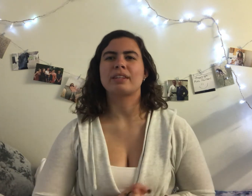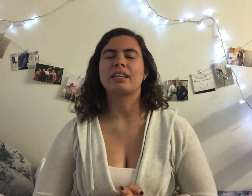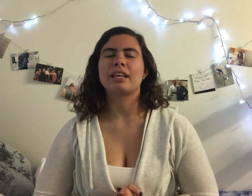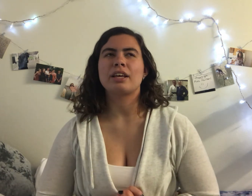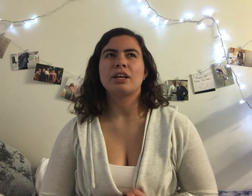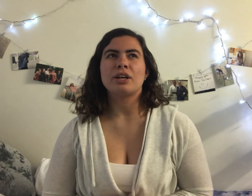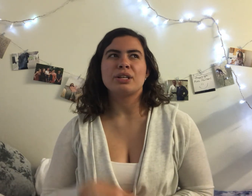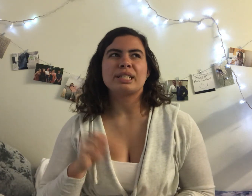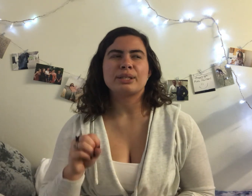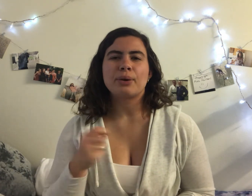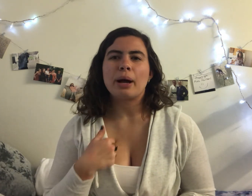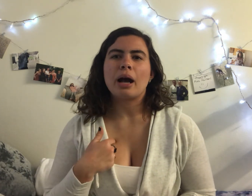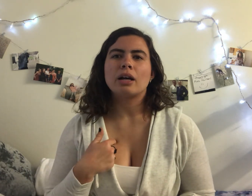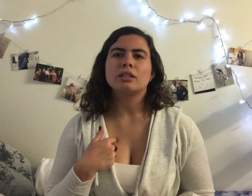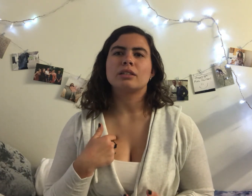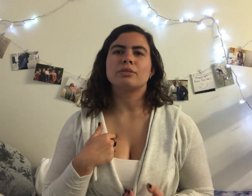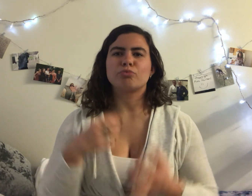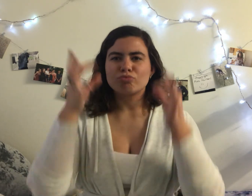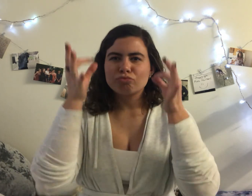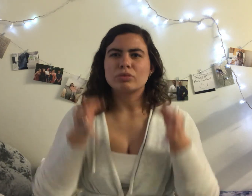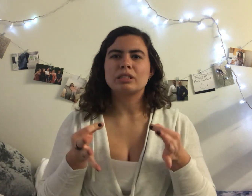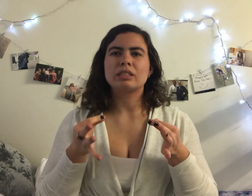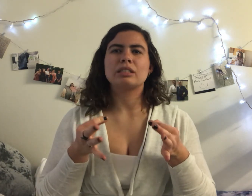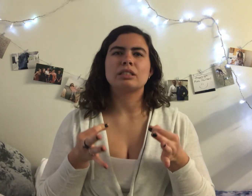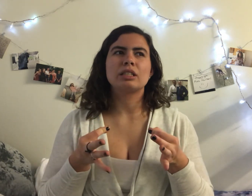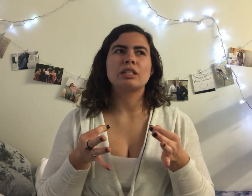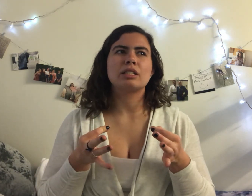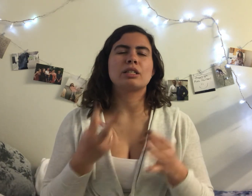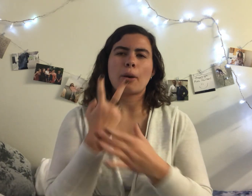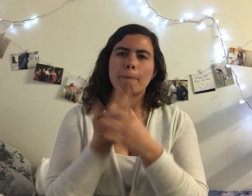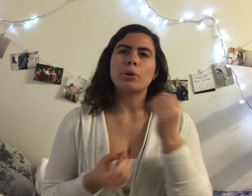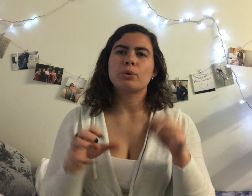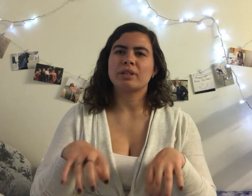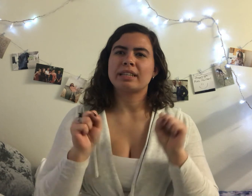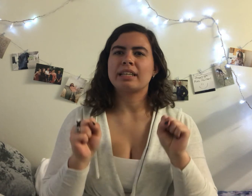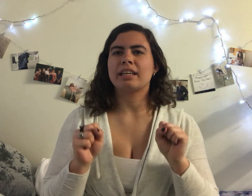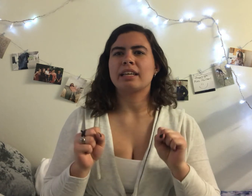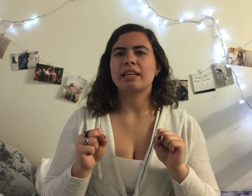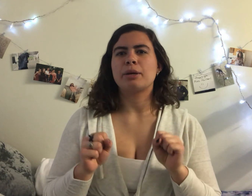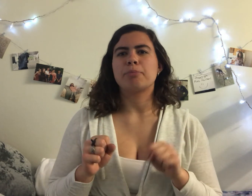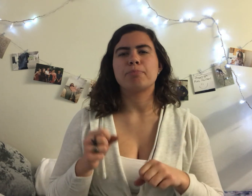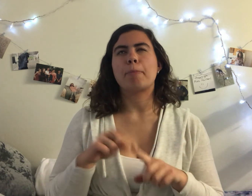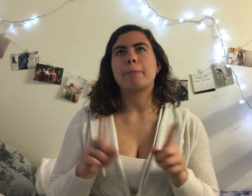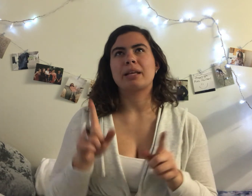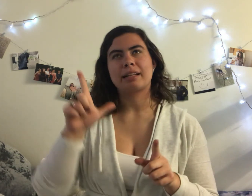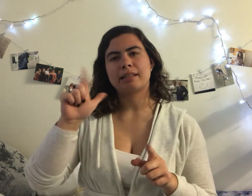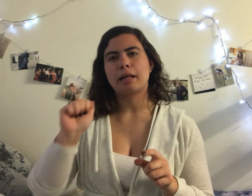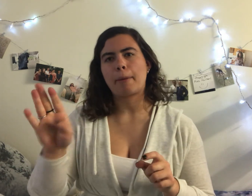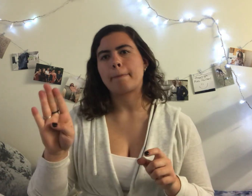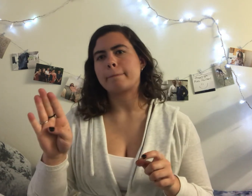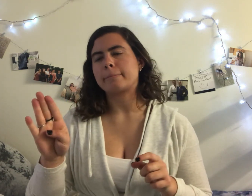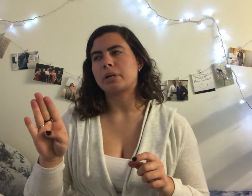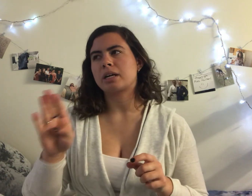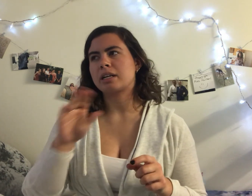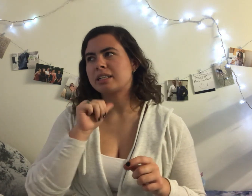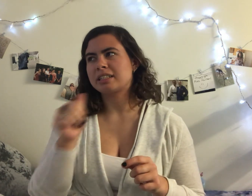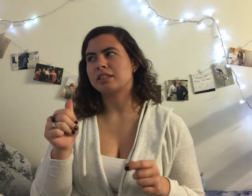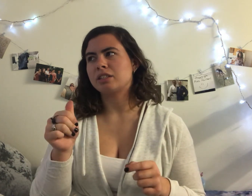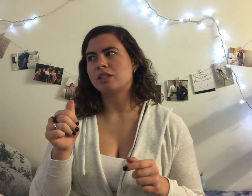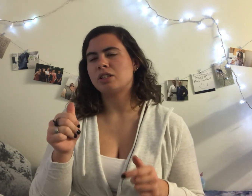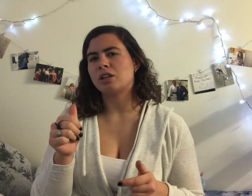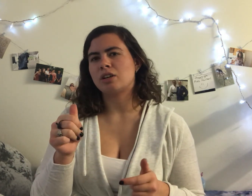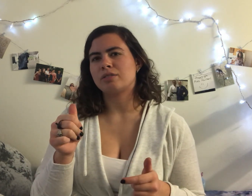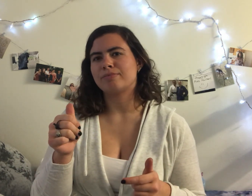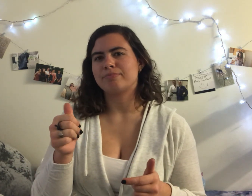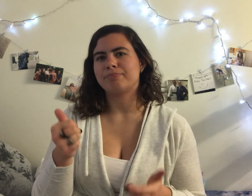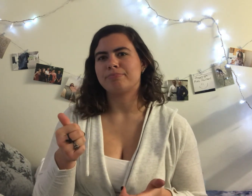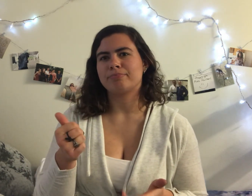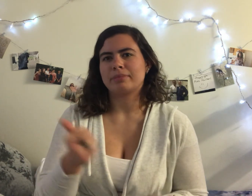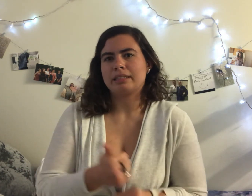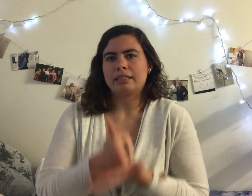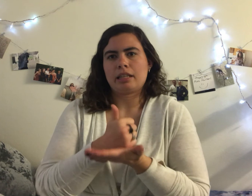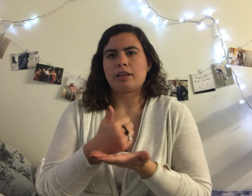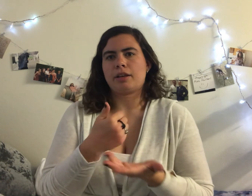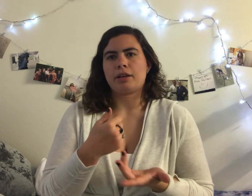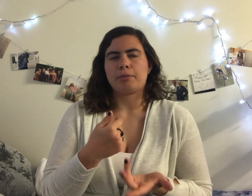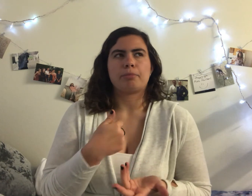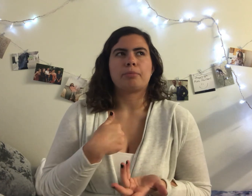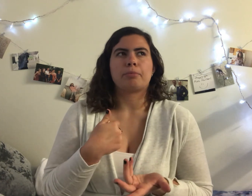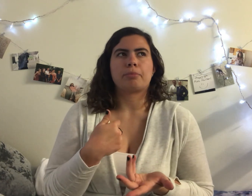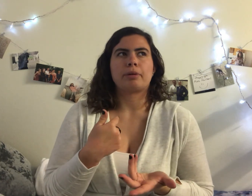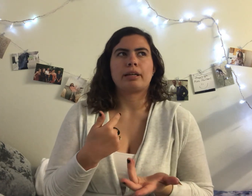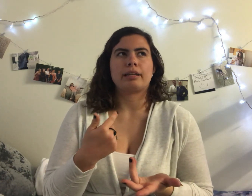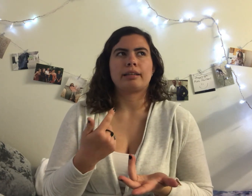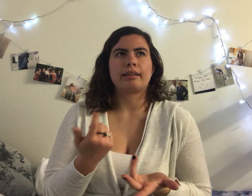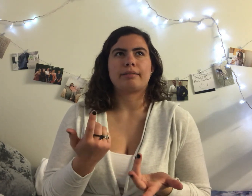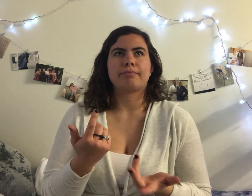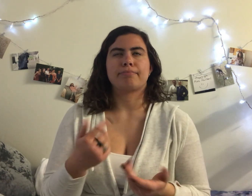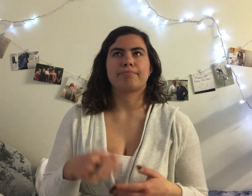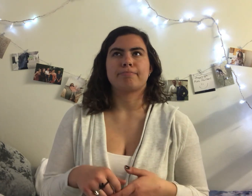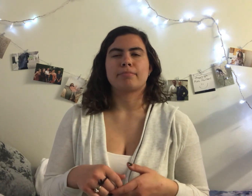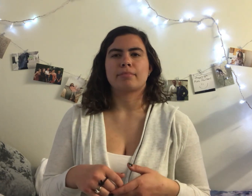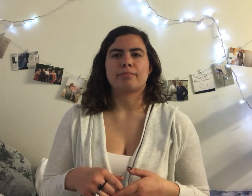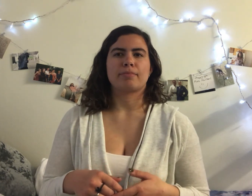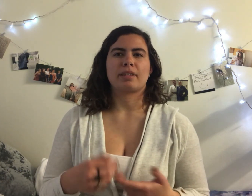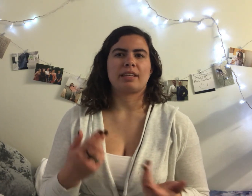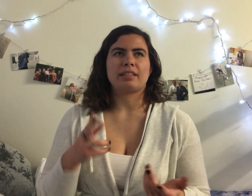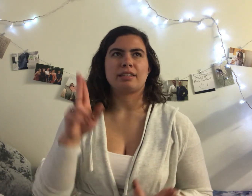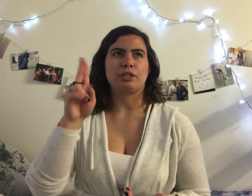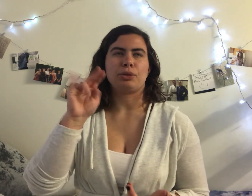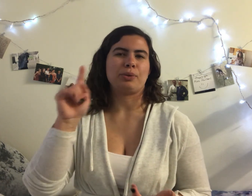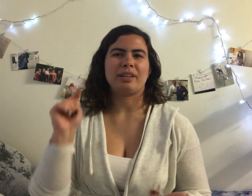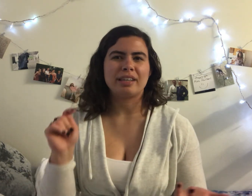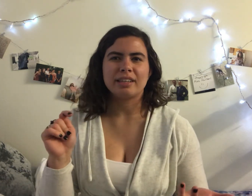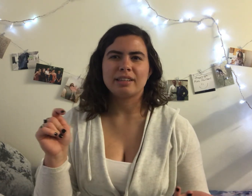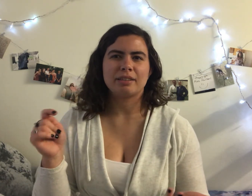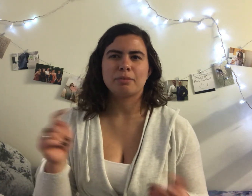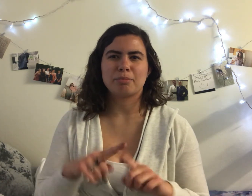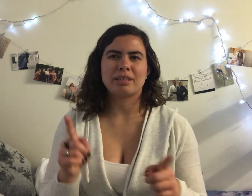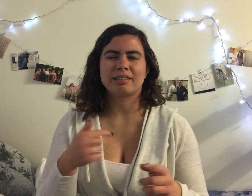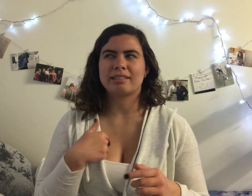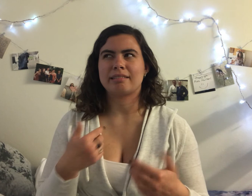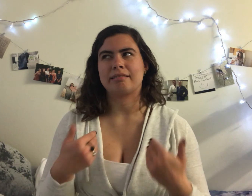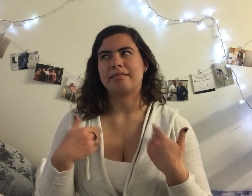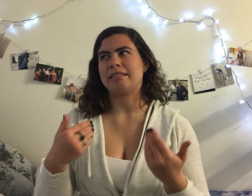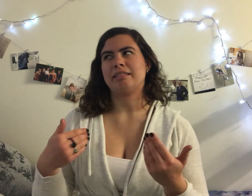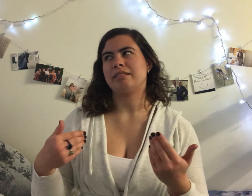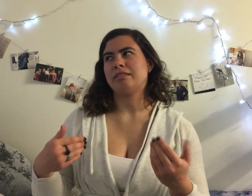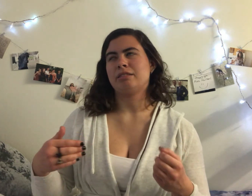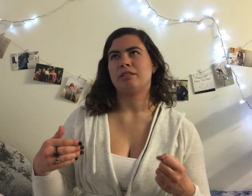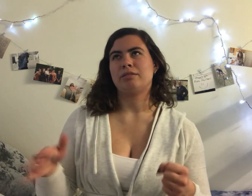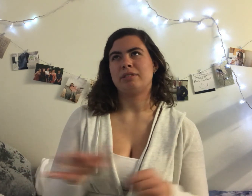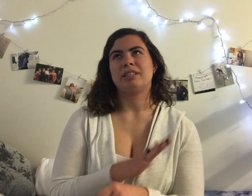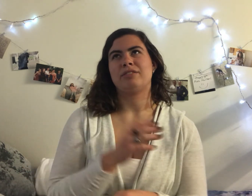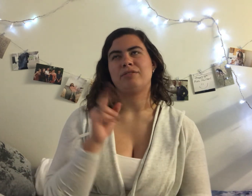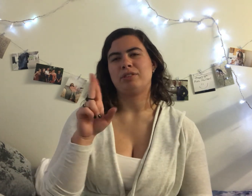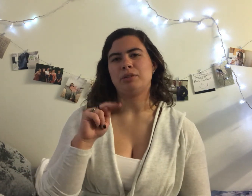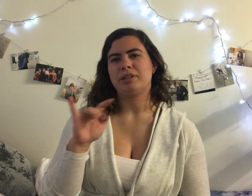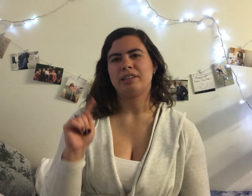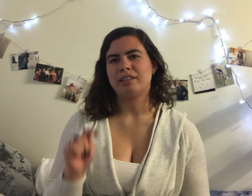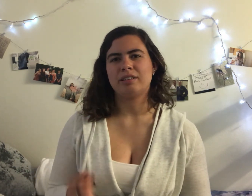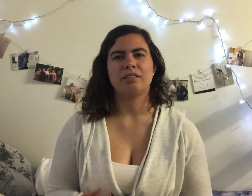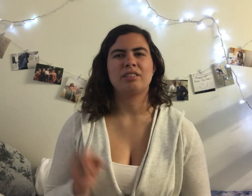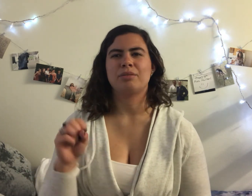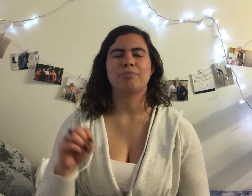So I decided to take both, but the lab doesn't help me with units or anything. I have enough units.